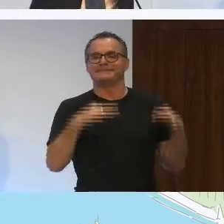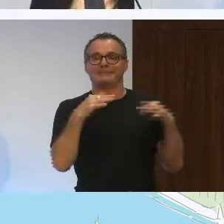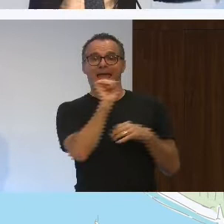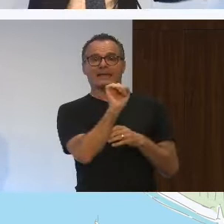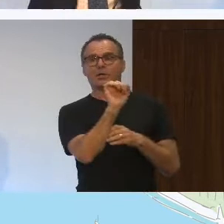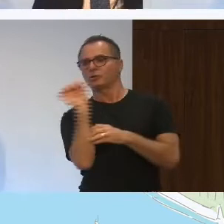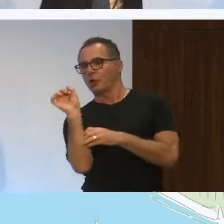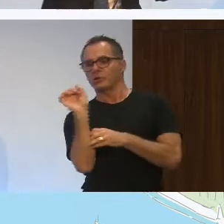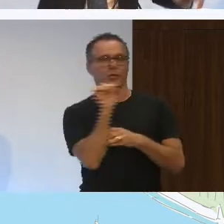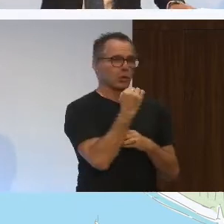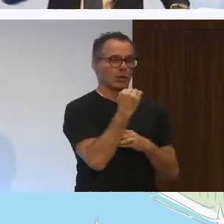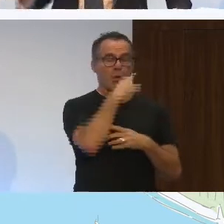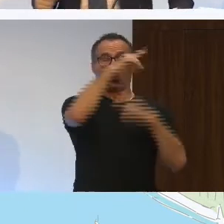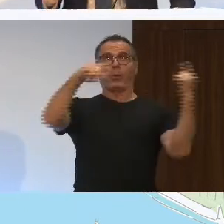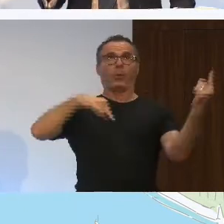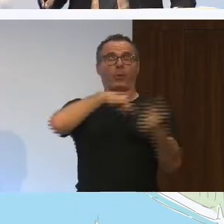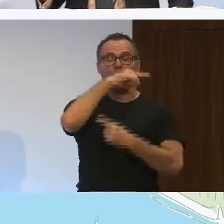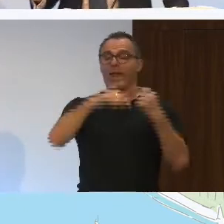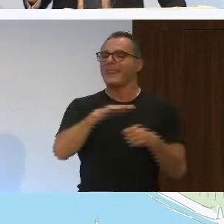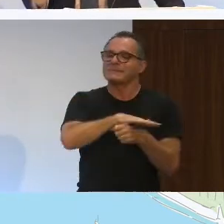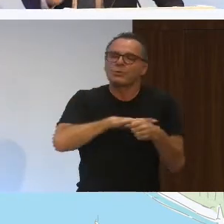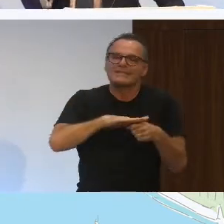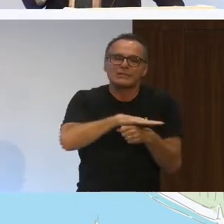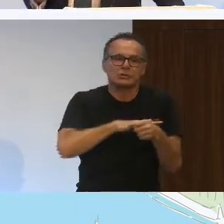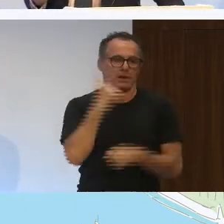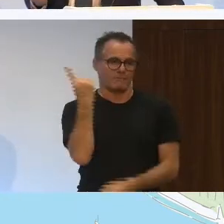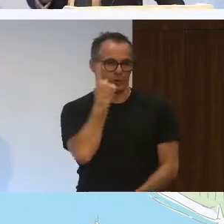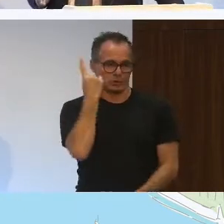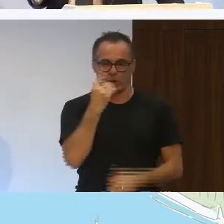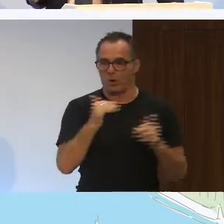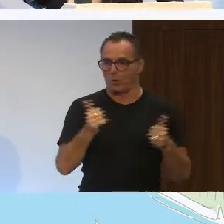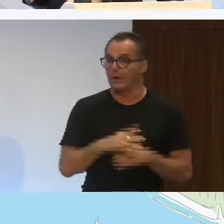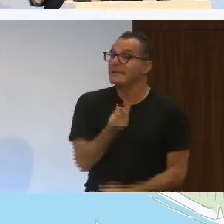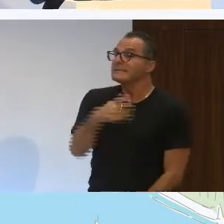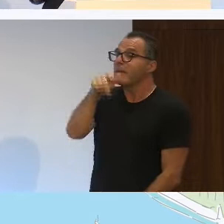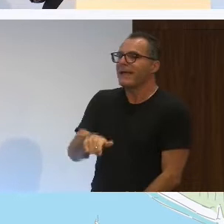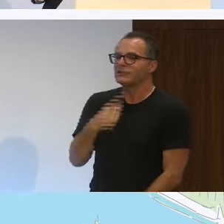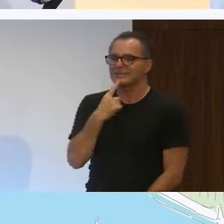That's positional vertigo, visually induced. What some patients say that they get very dizzy when they're,